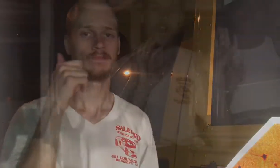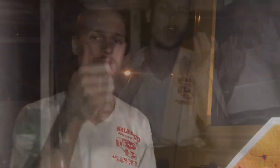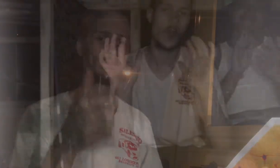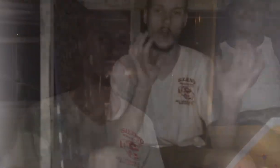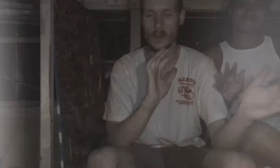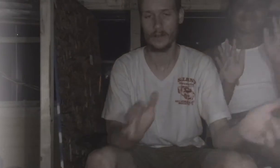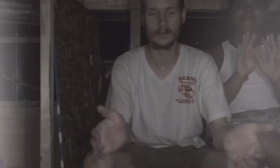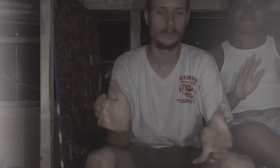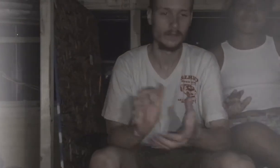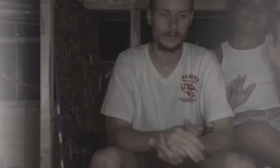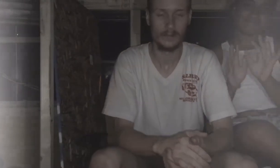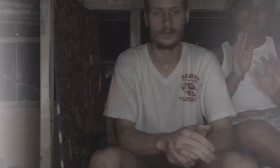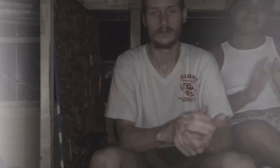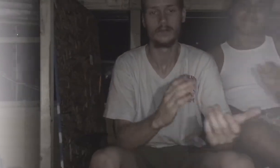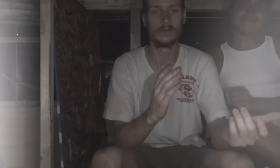Hello Hello